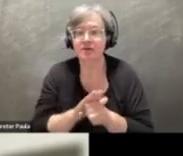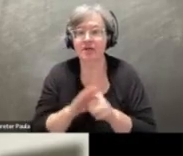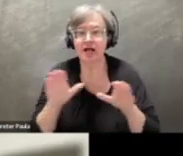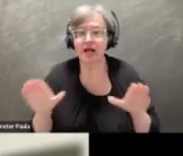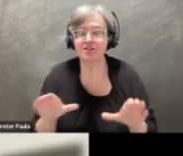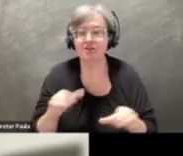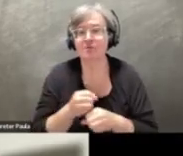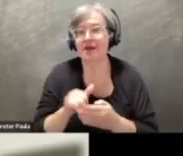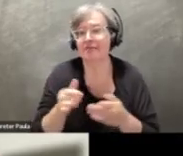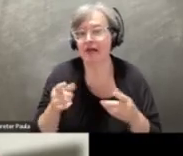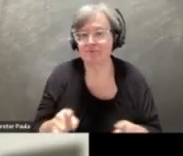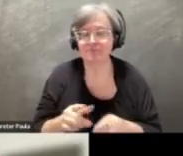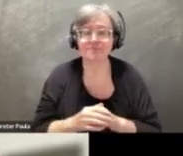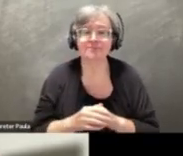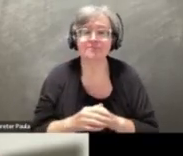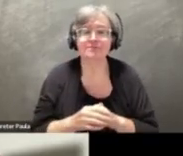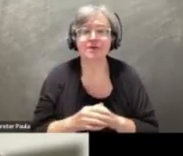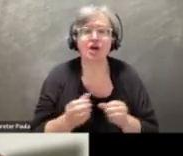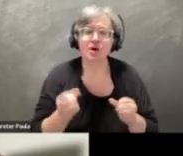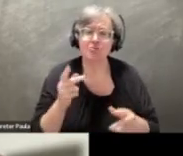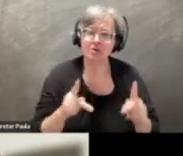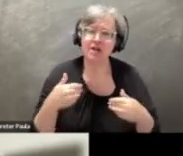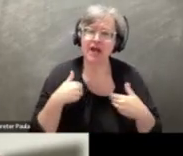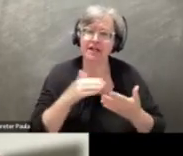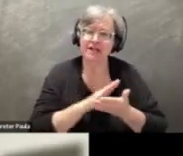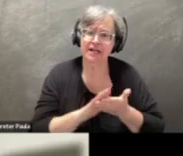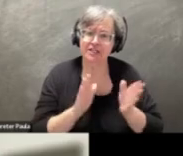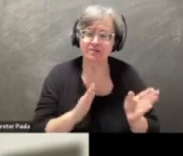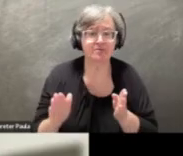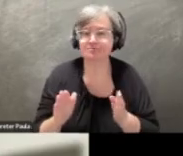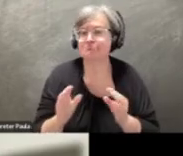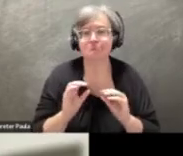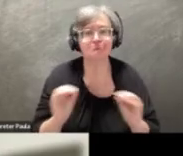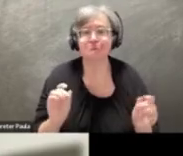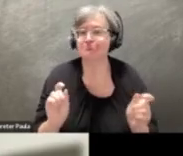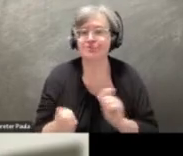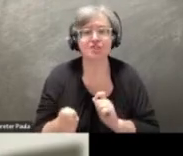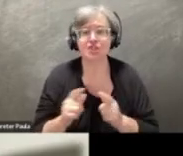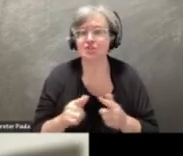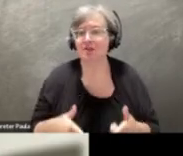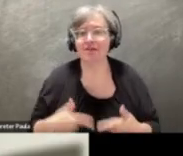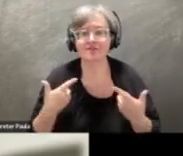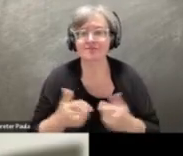that happen. And while many had a nice plan, there really was no change to their lives. And